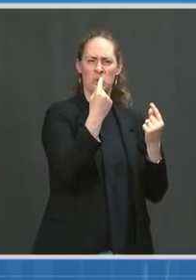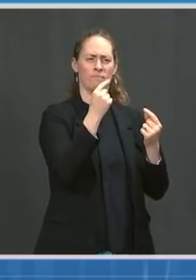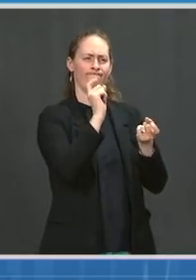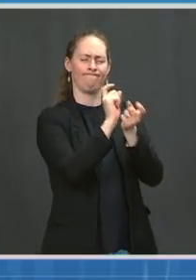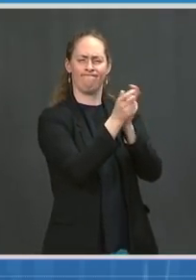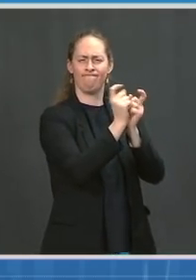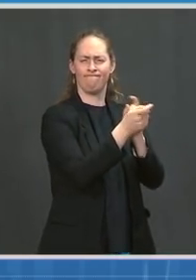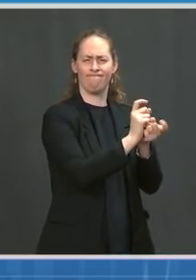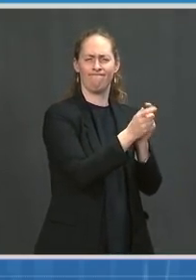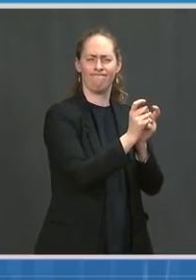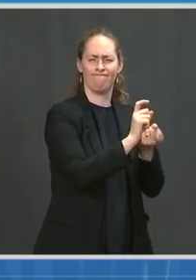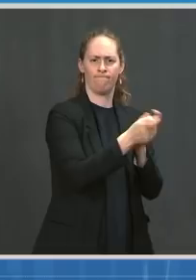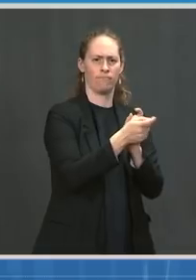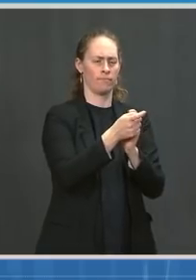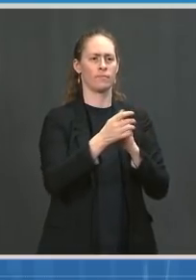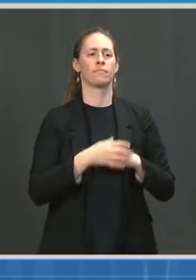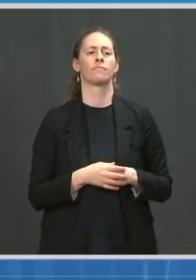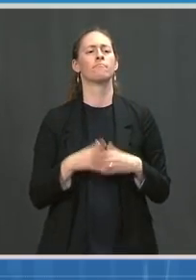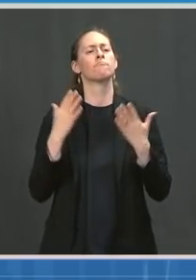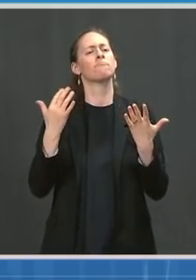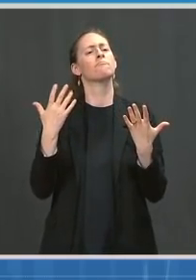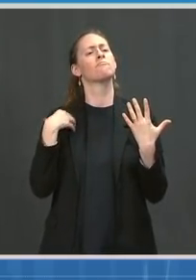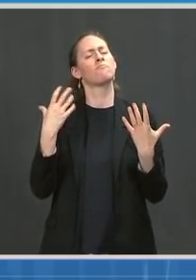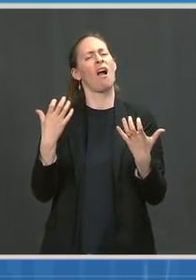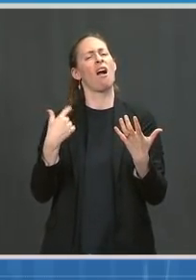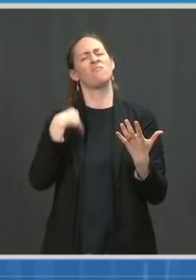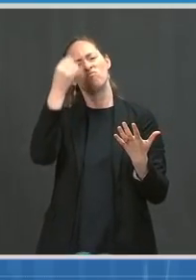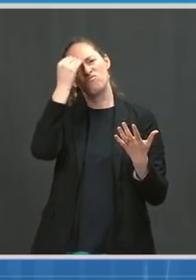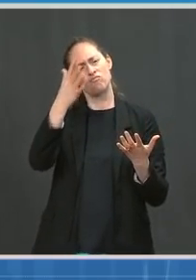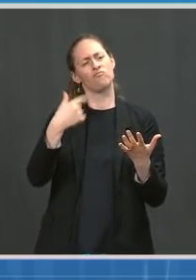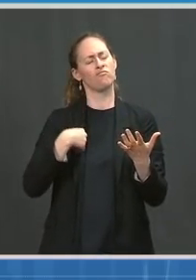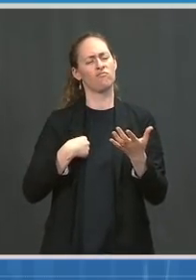I want to share with you my confidence in the system that we have in place.